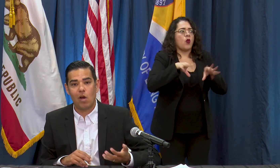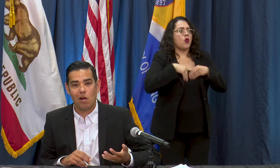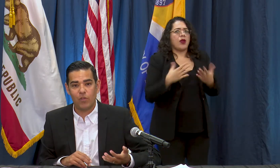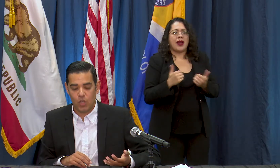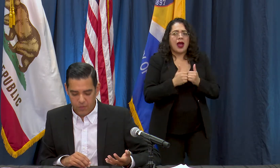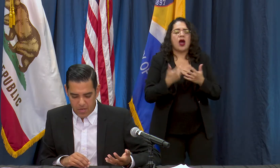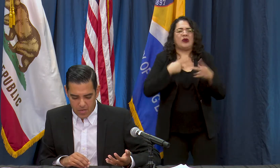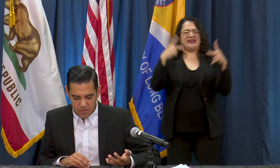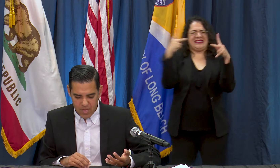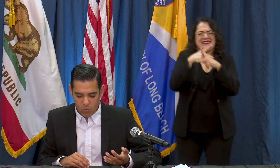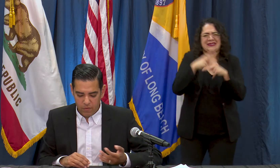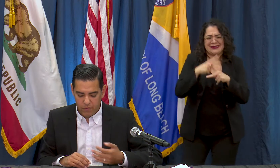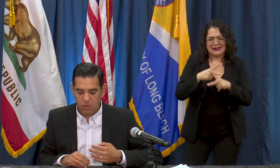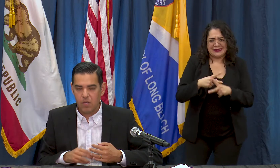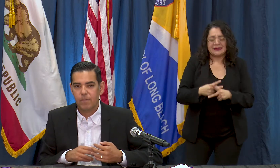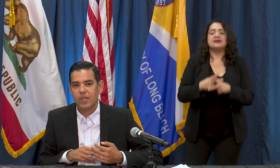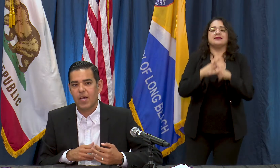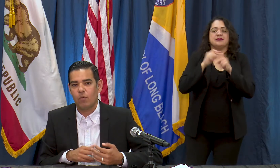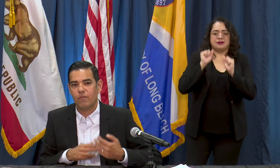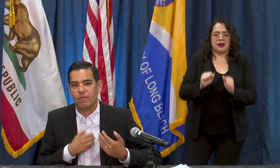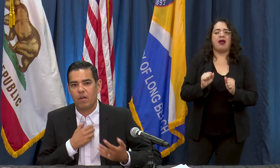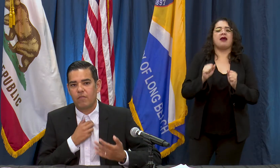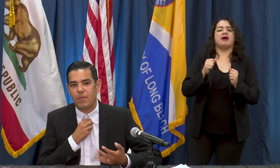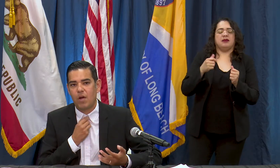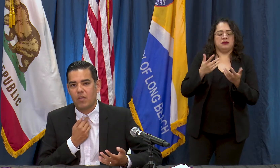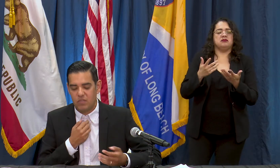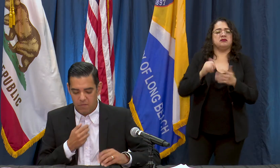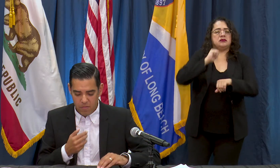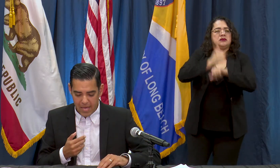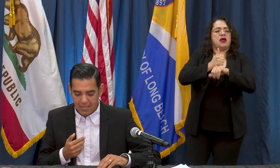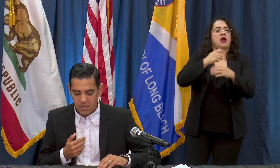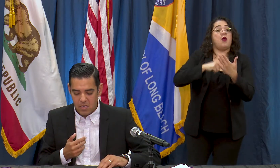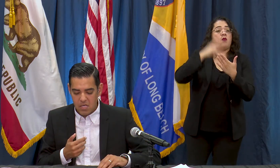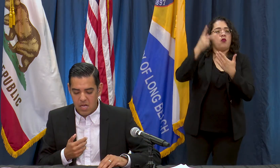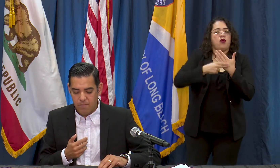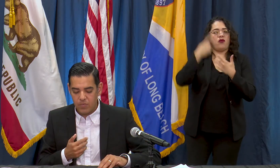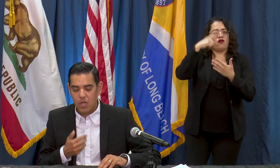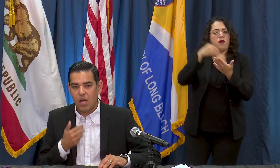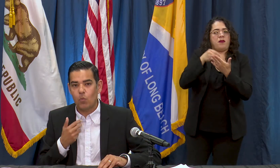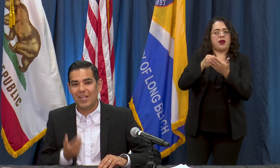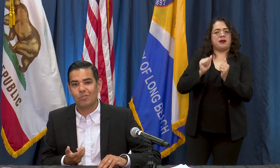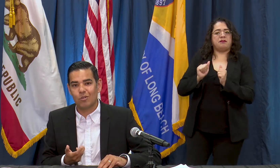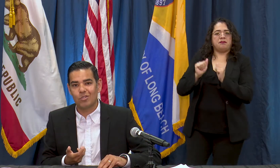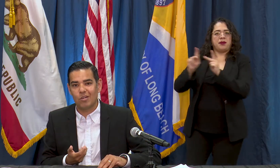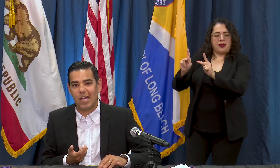the good thing is that we feel very, very positive that renters are now